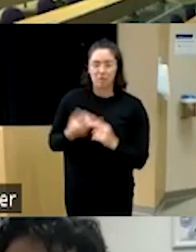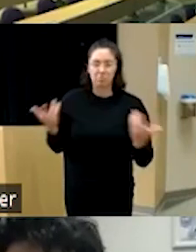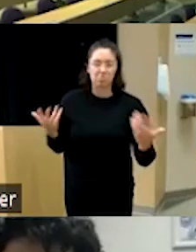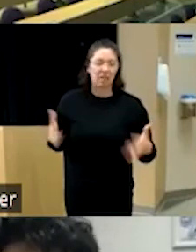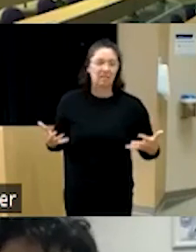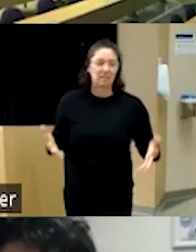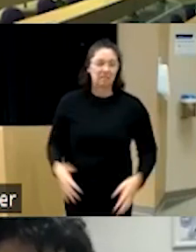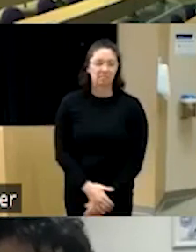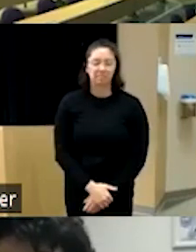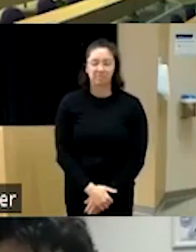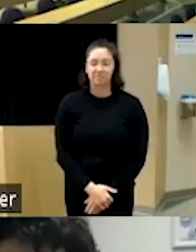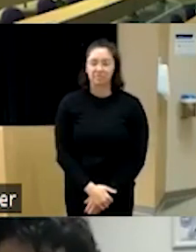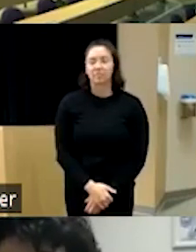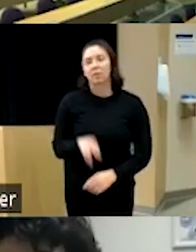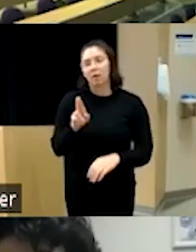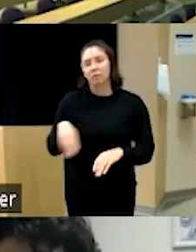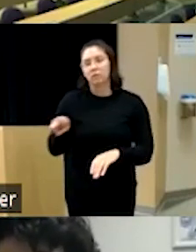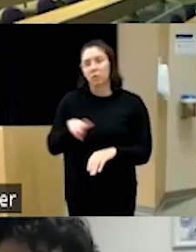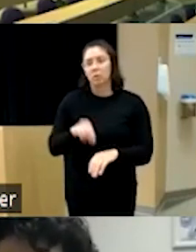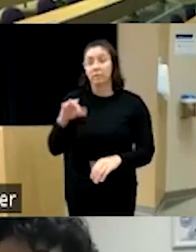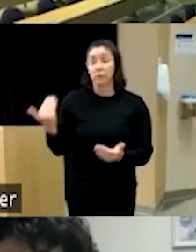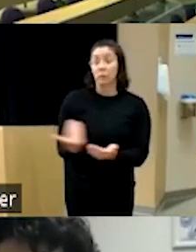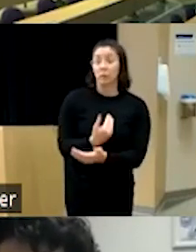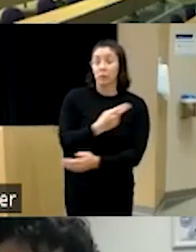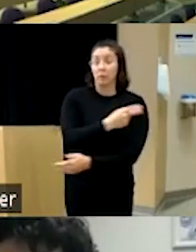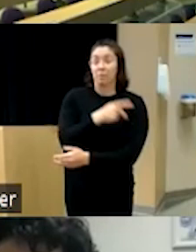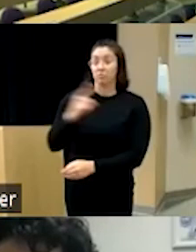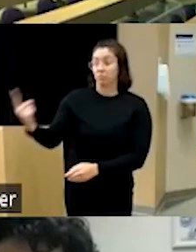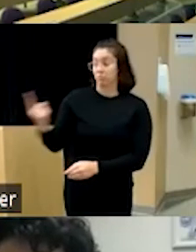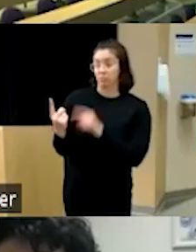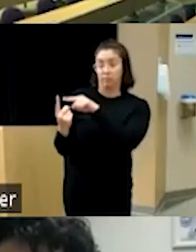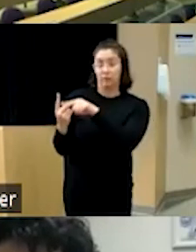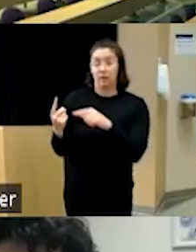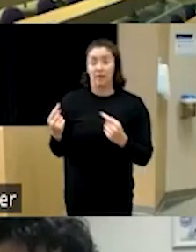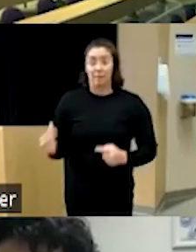I mean of course if you have a new patient with back pain and you have treated them and